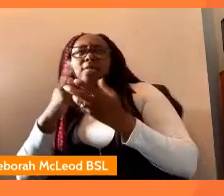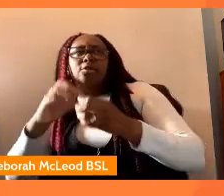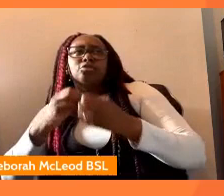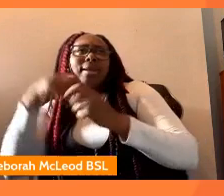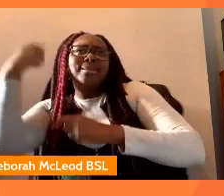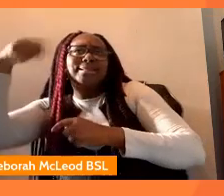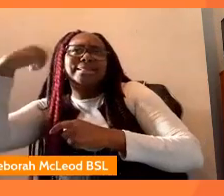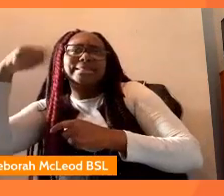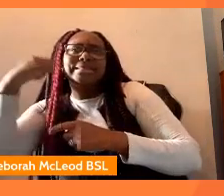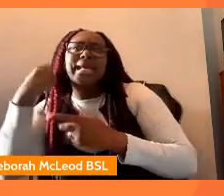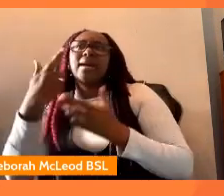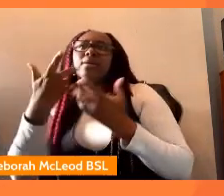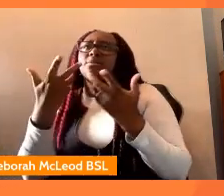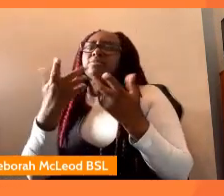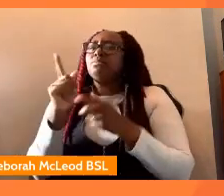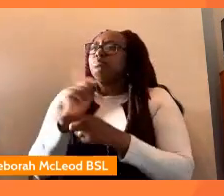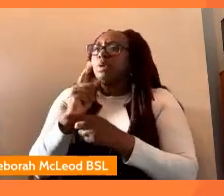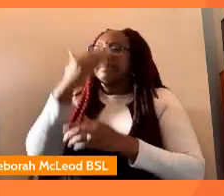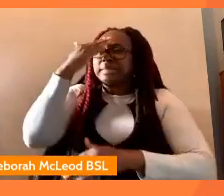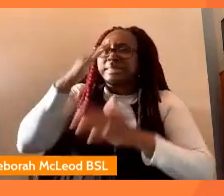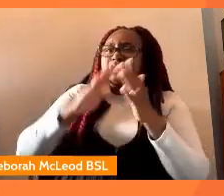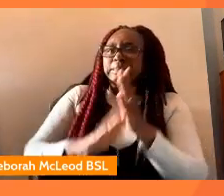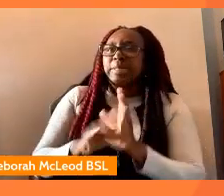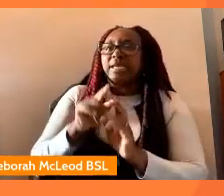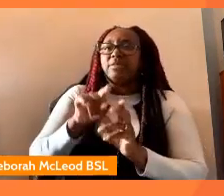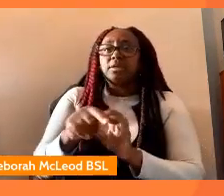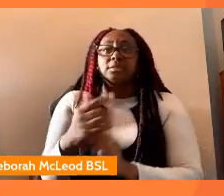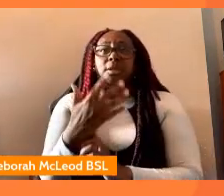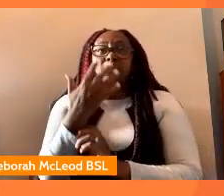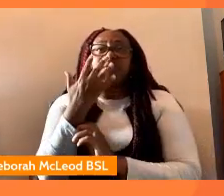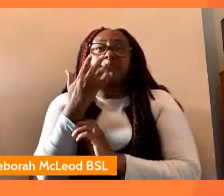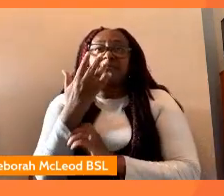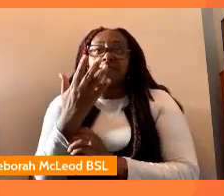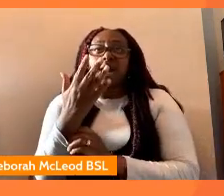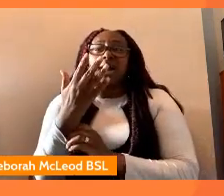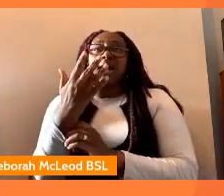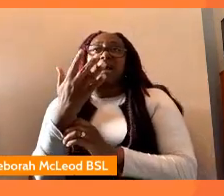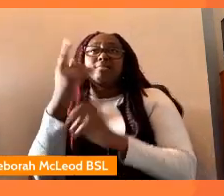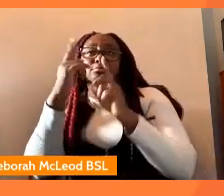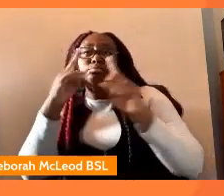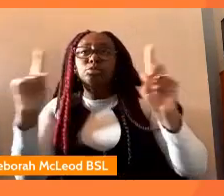for the experience. We then took the five soundtracks and created the backbone of the visual